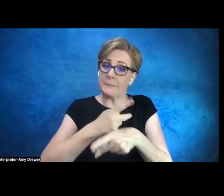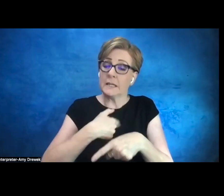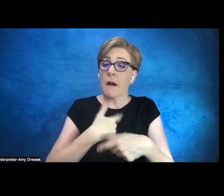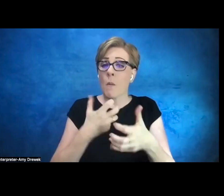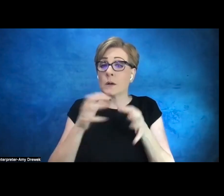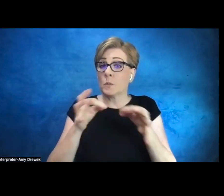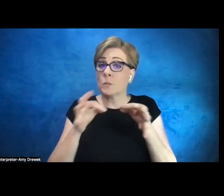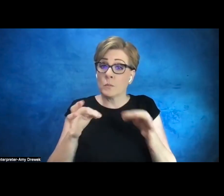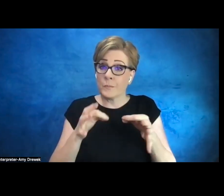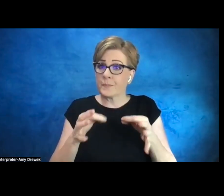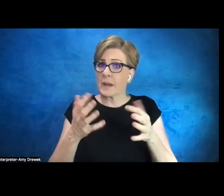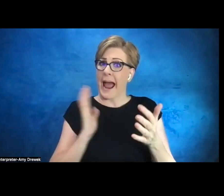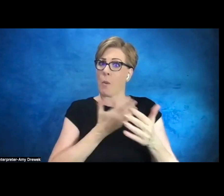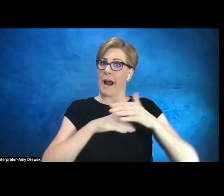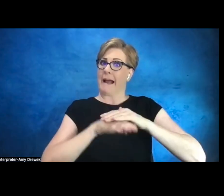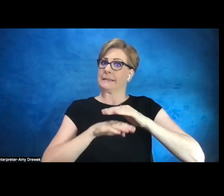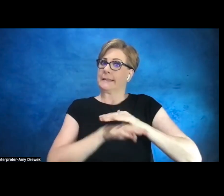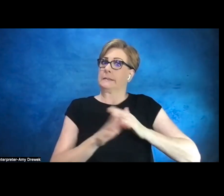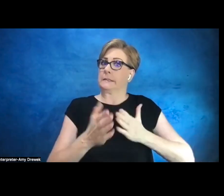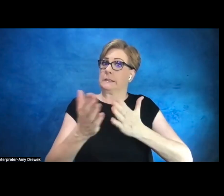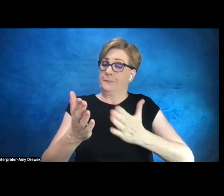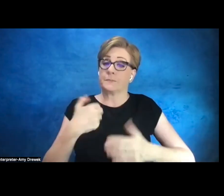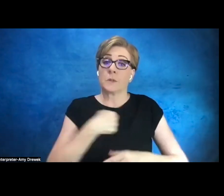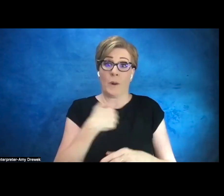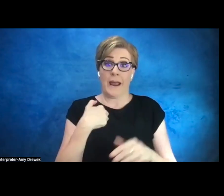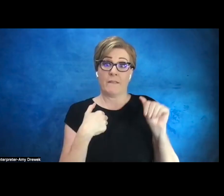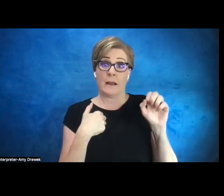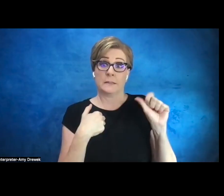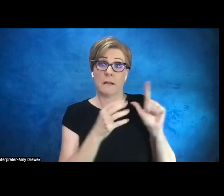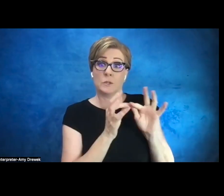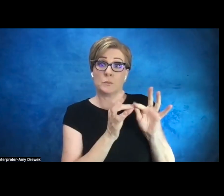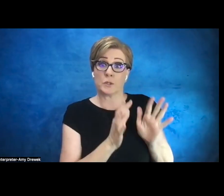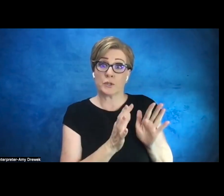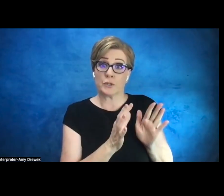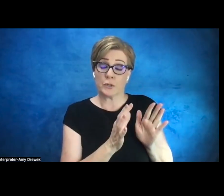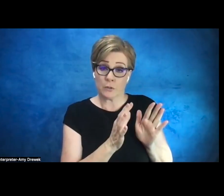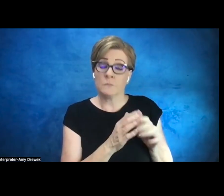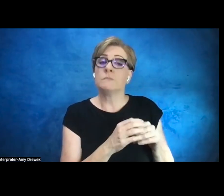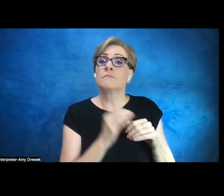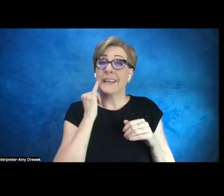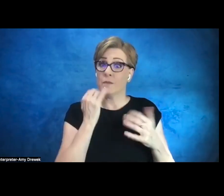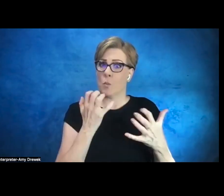We have ASL interpretation, and if you would like that to be spotlit, just let me know. We